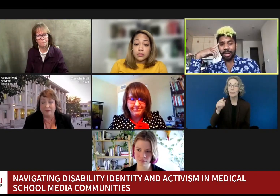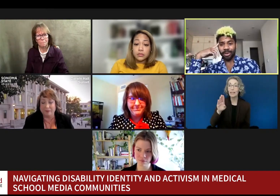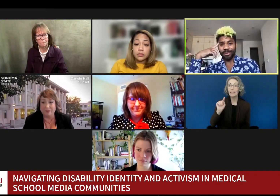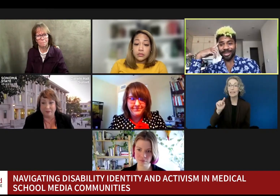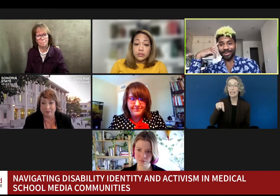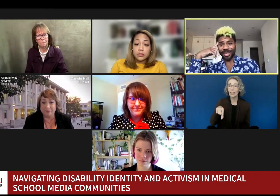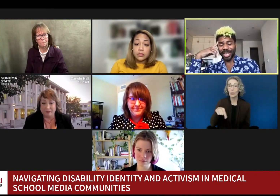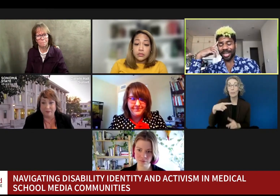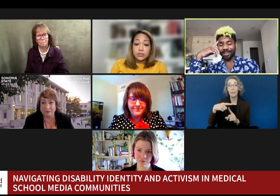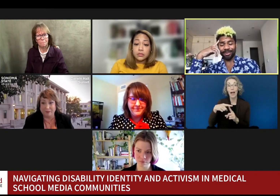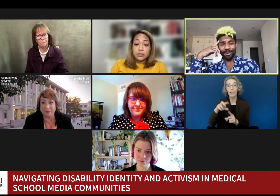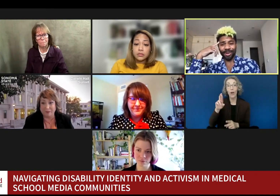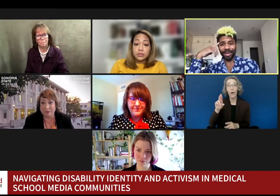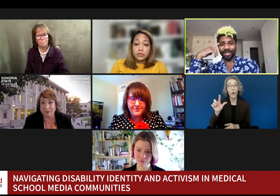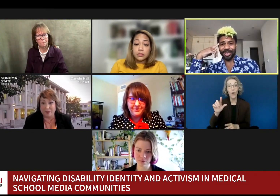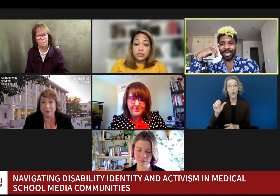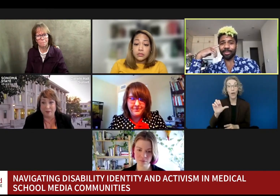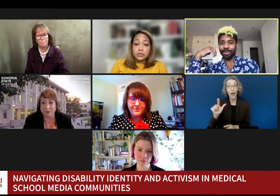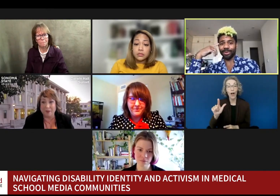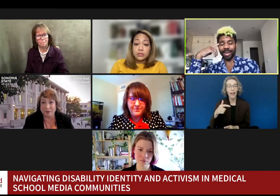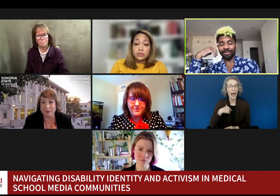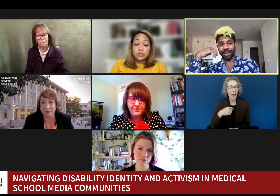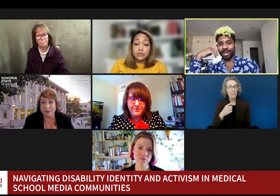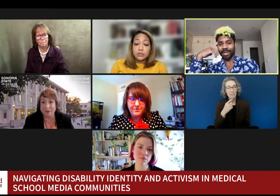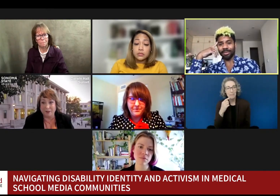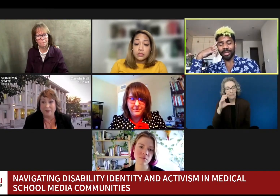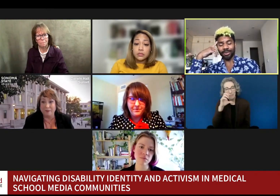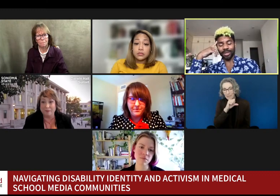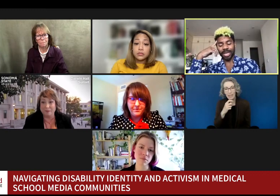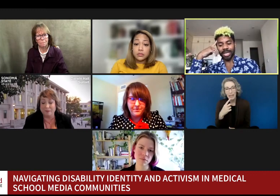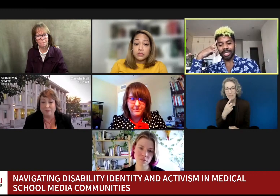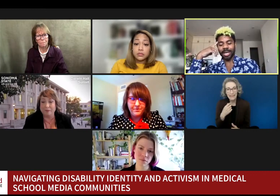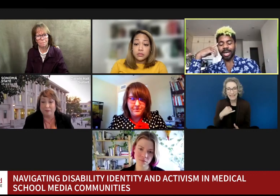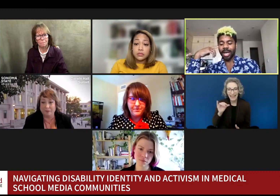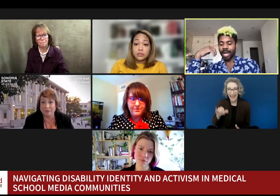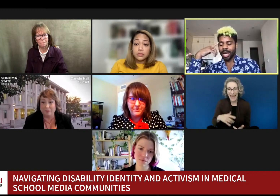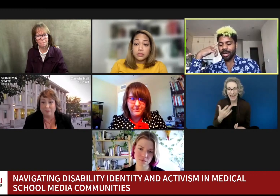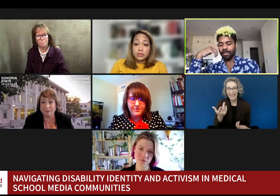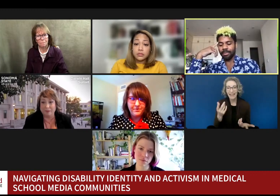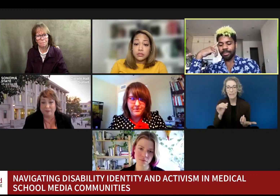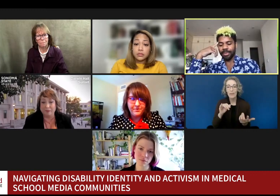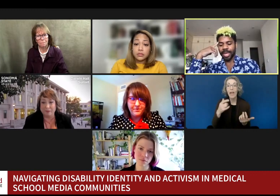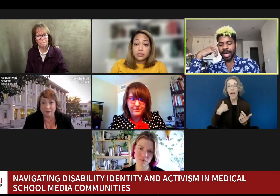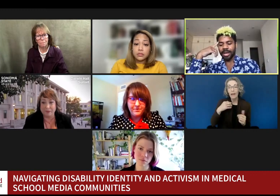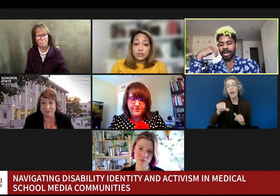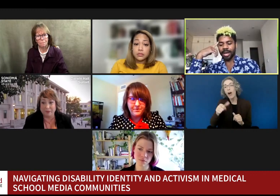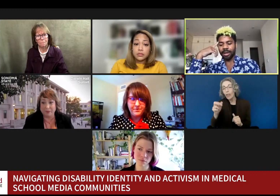We would do other roll calls for people who were African American minoritized. That helped me be like,